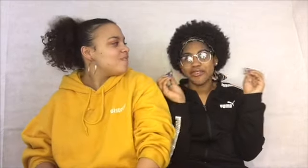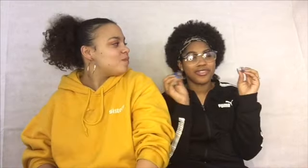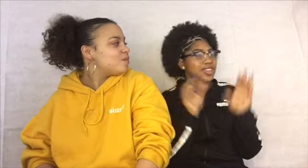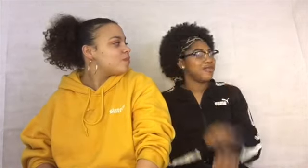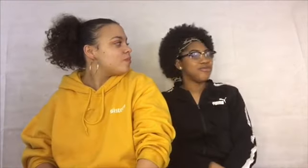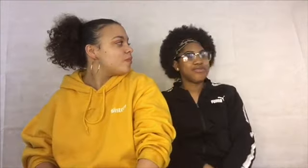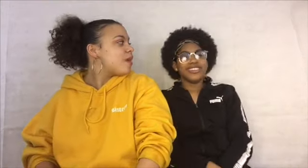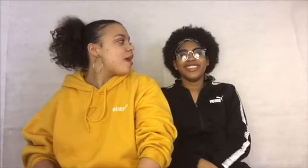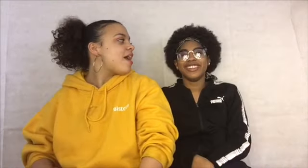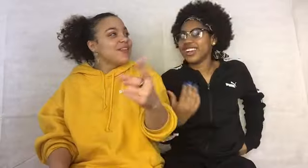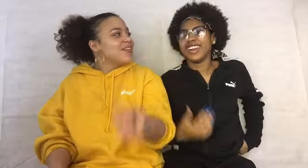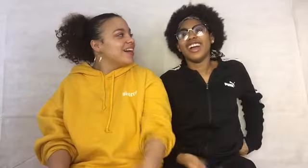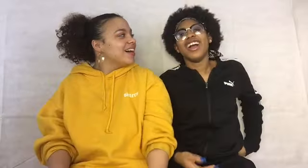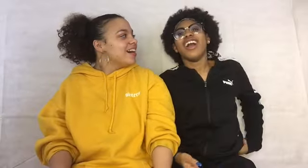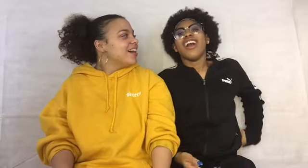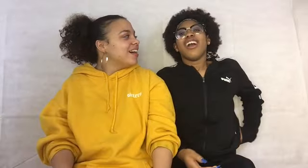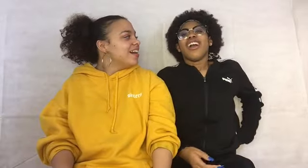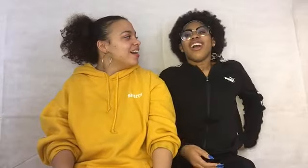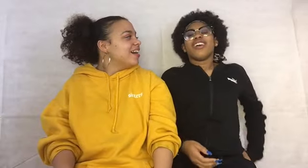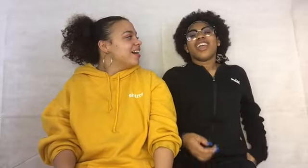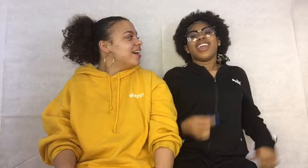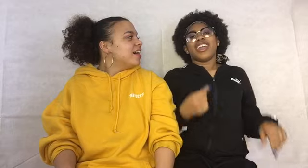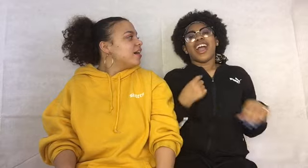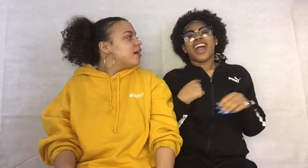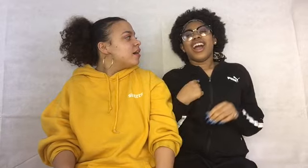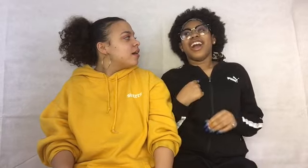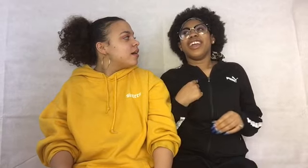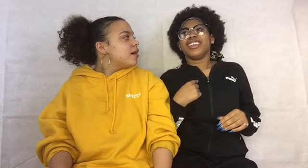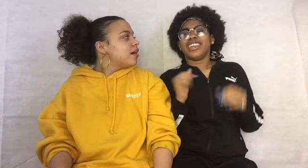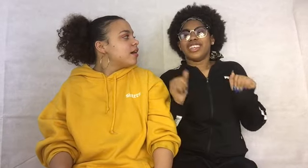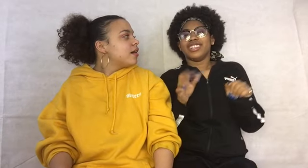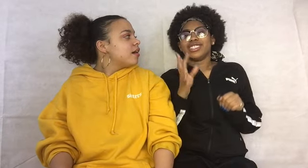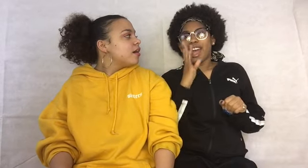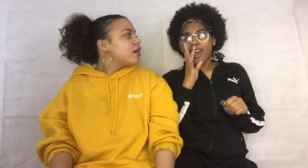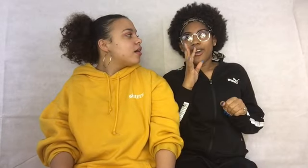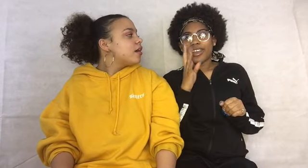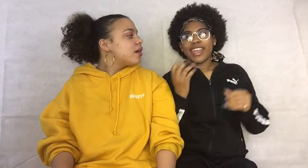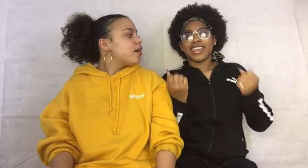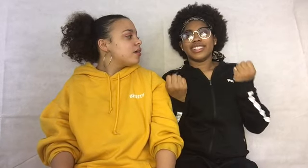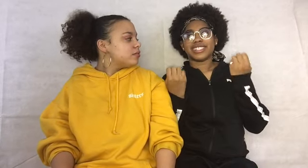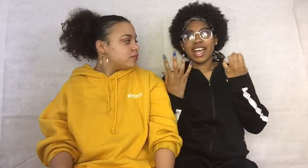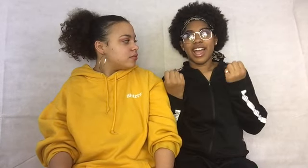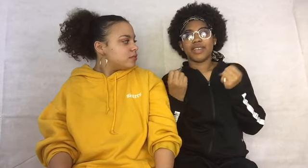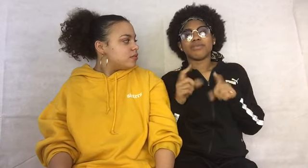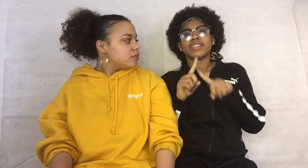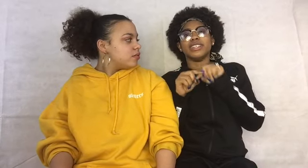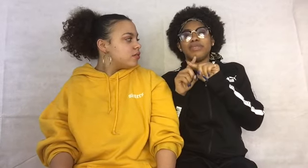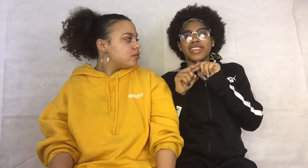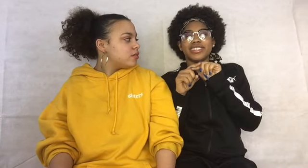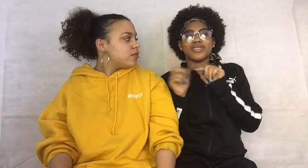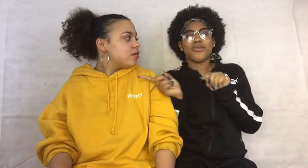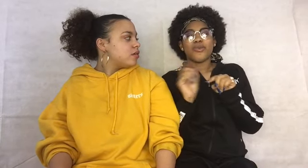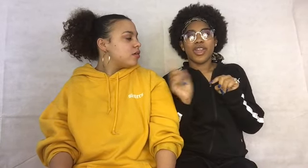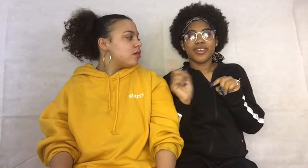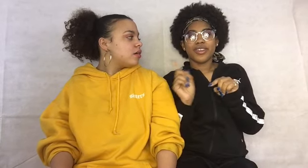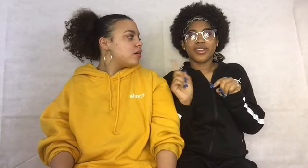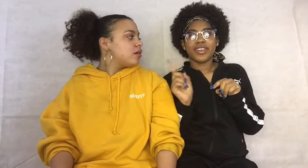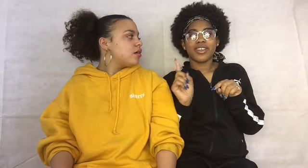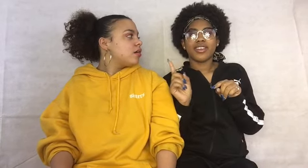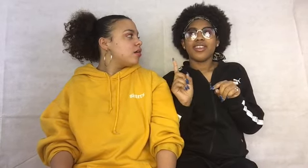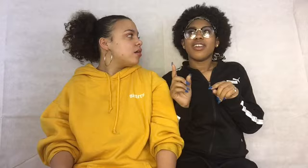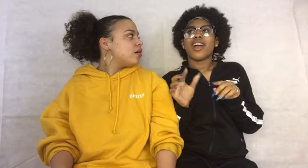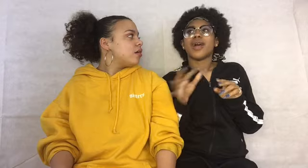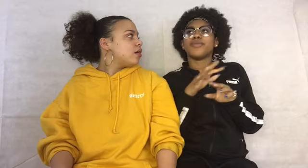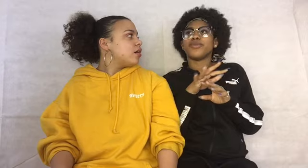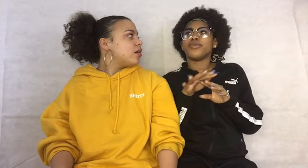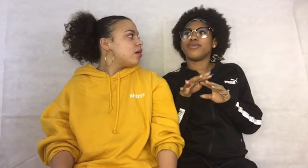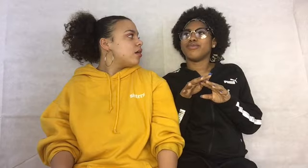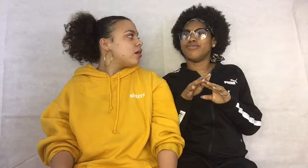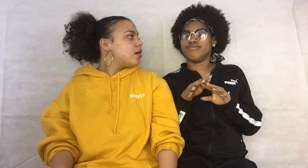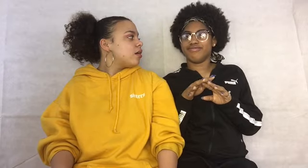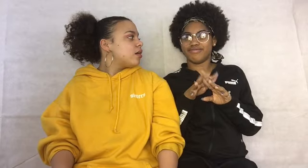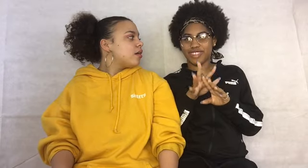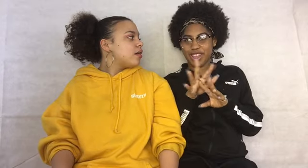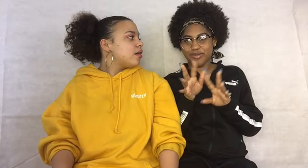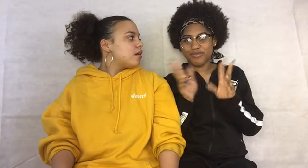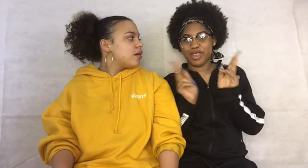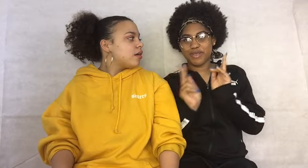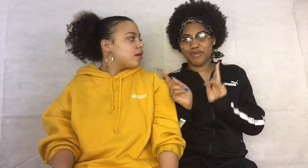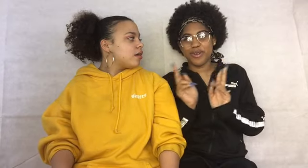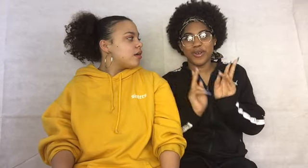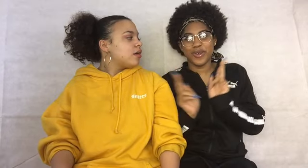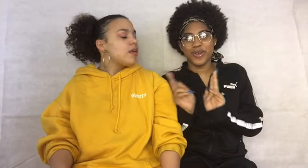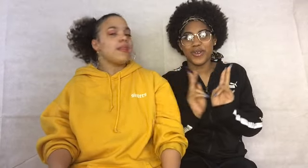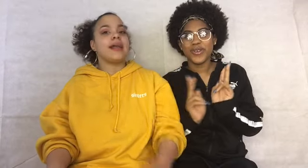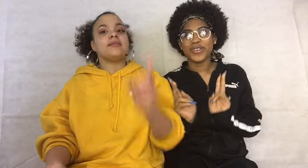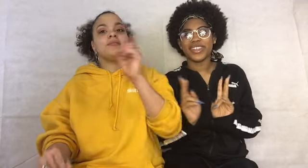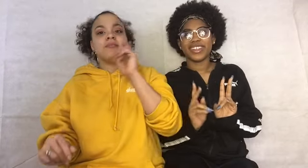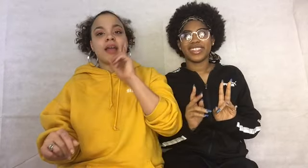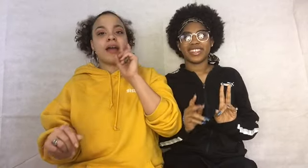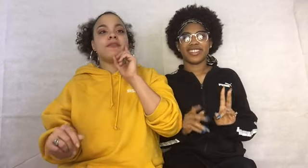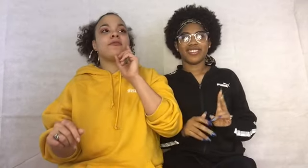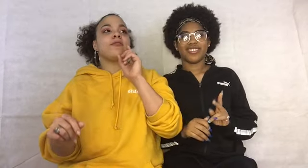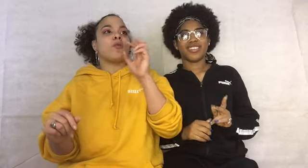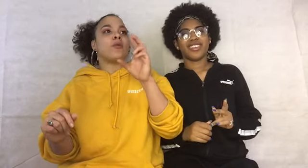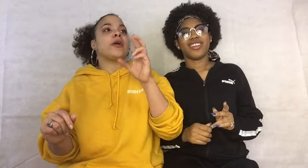I won`t hear anything okay I can talk and sign it depends where I am and who I am around. Deaf and hearing.